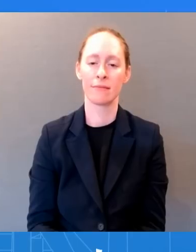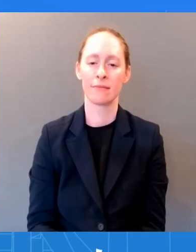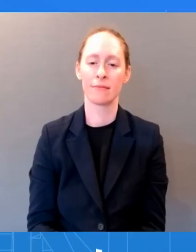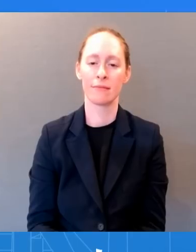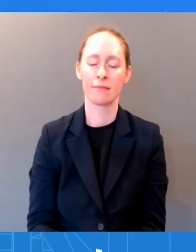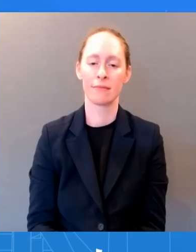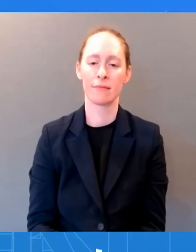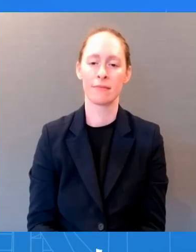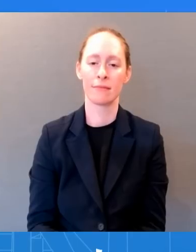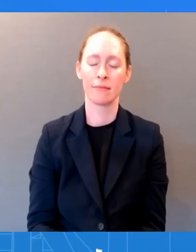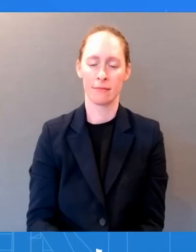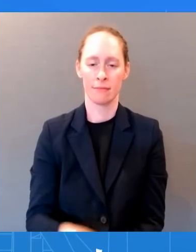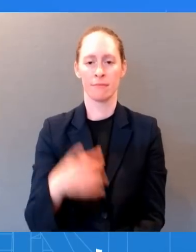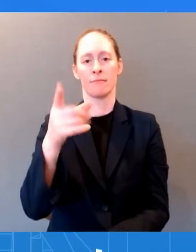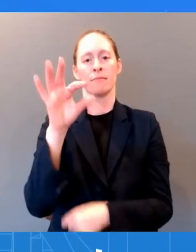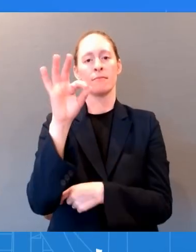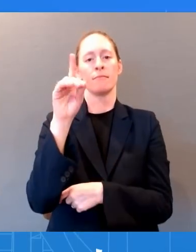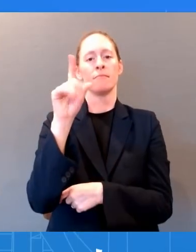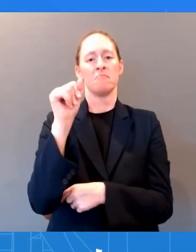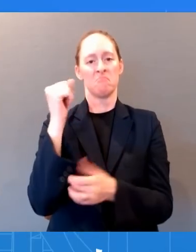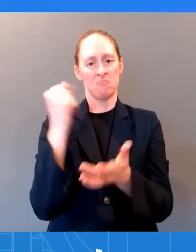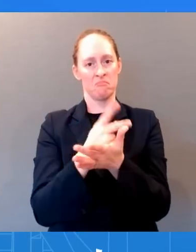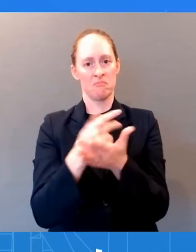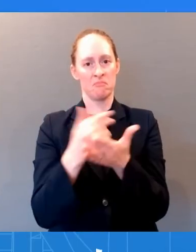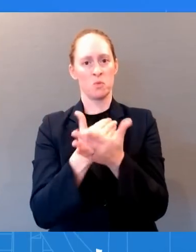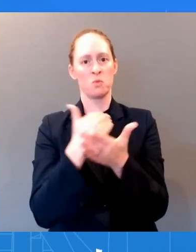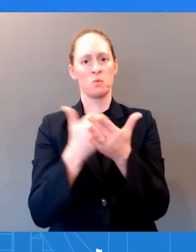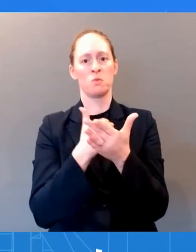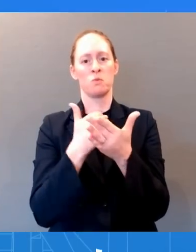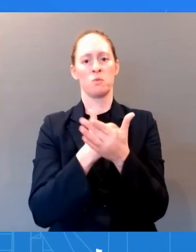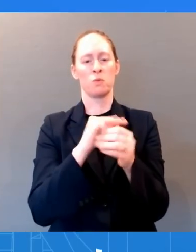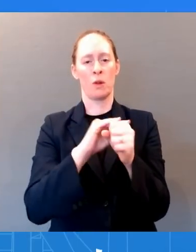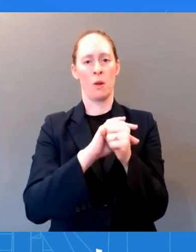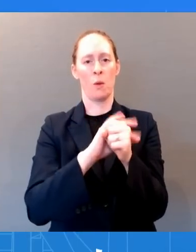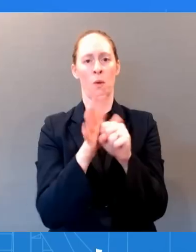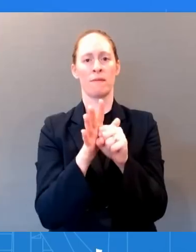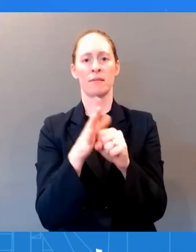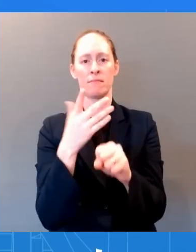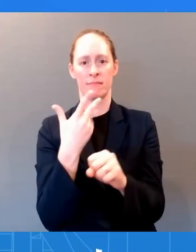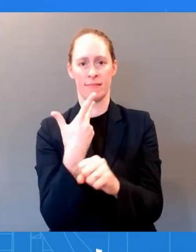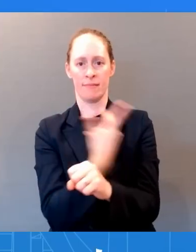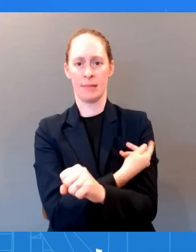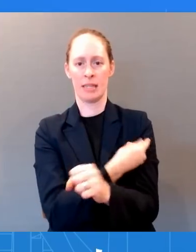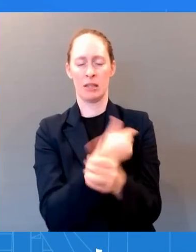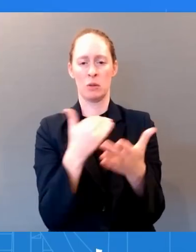for a robust education program and plan, but you said you're doing it with "the limited funding we have left."